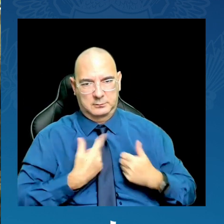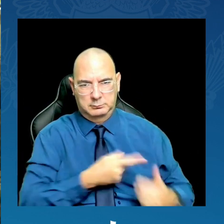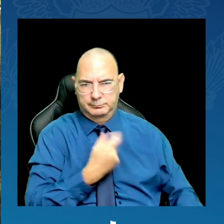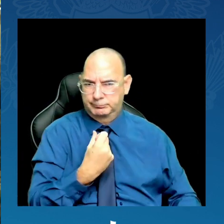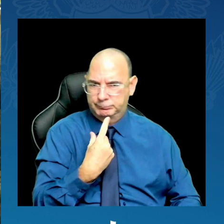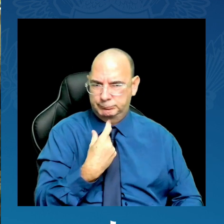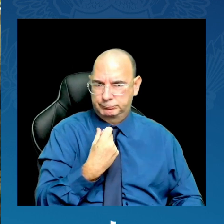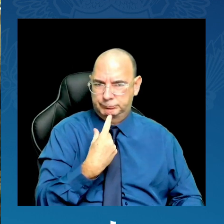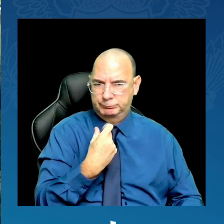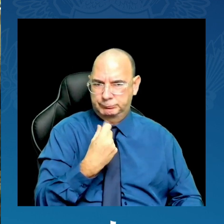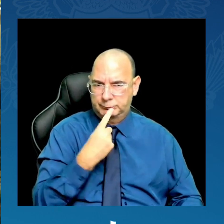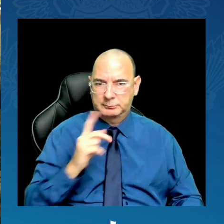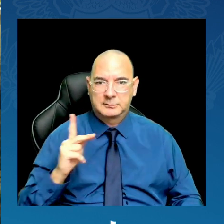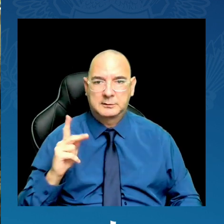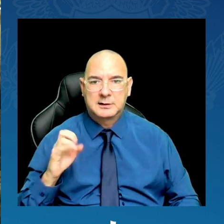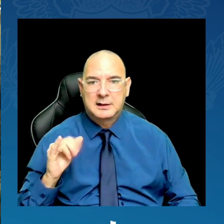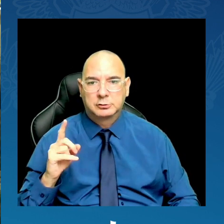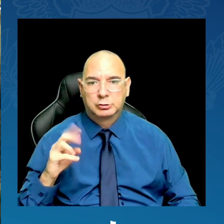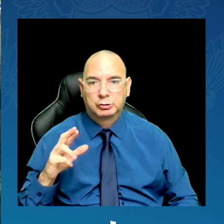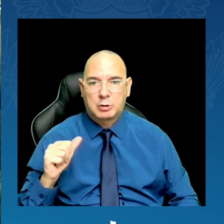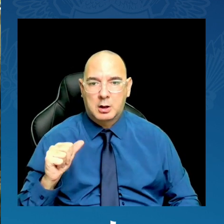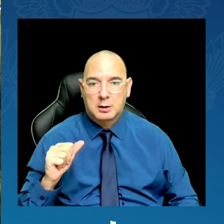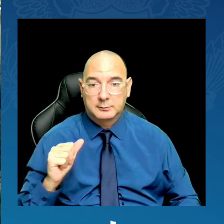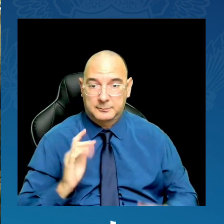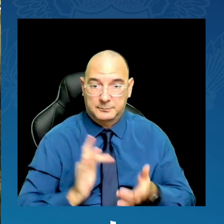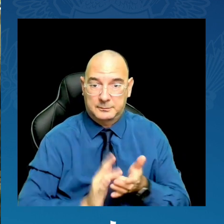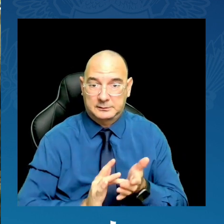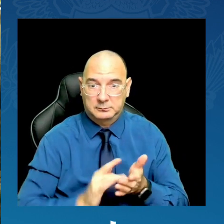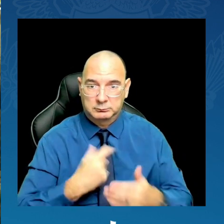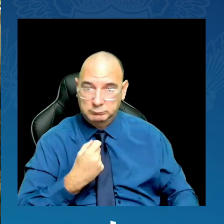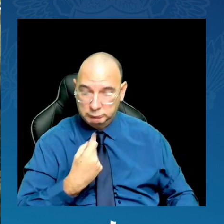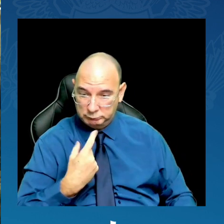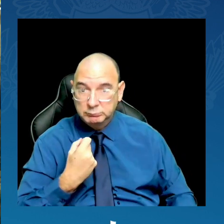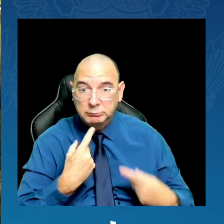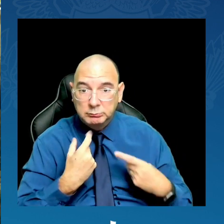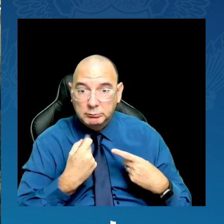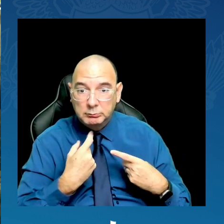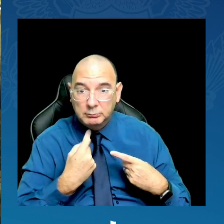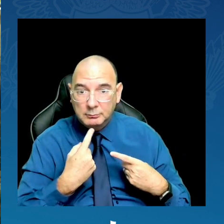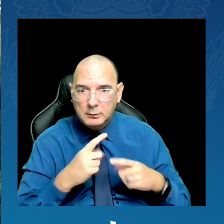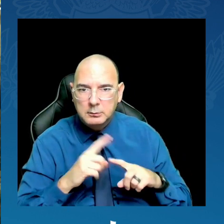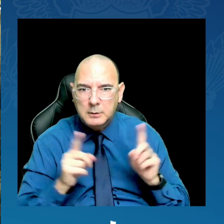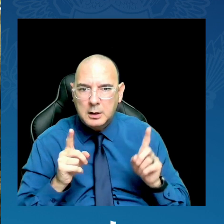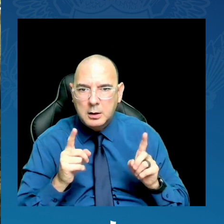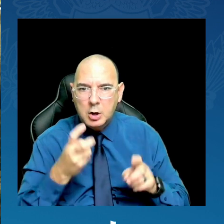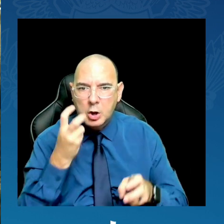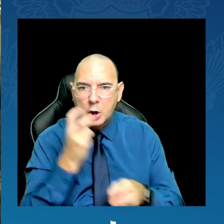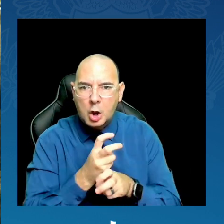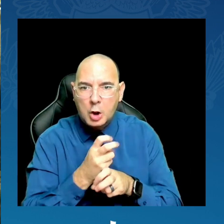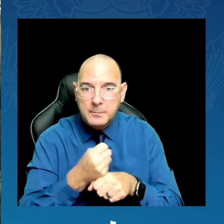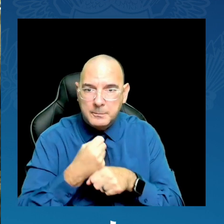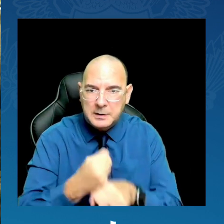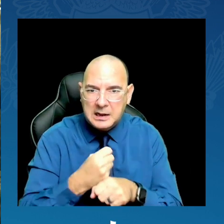Well, the problem is that it's very hard to make KEYTRUDA on one gravity.